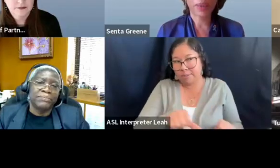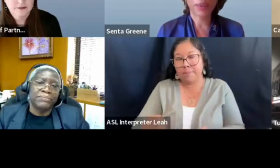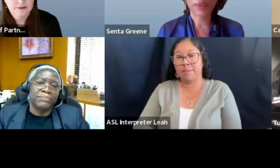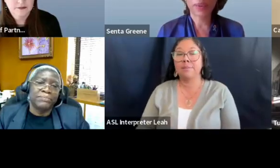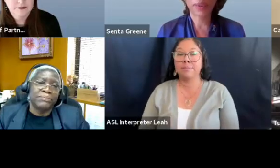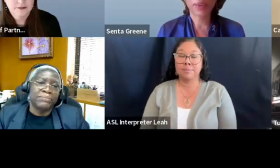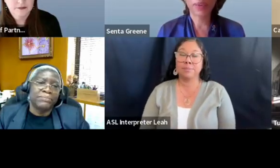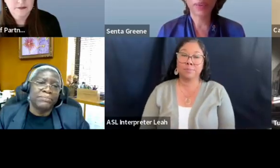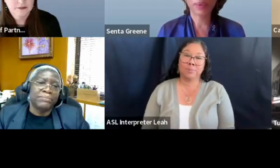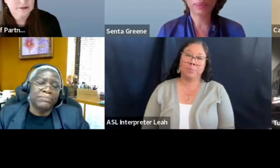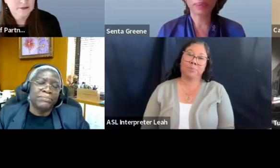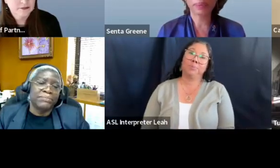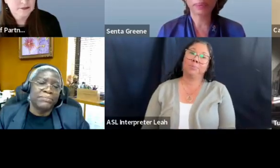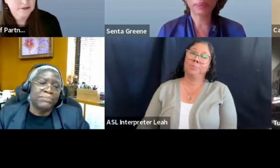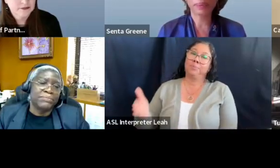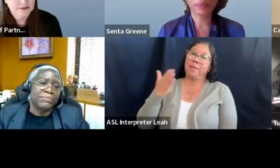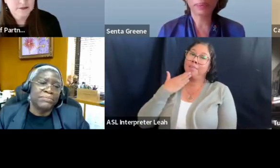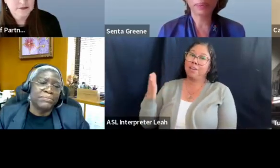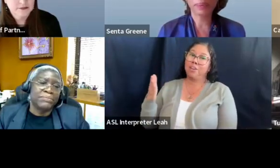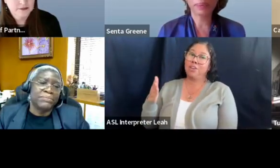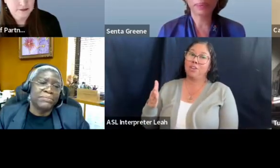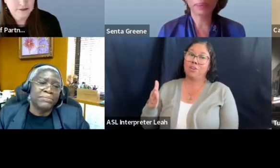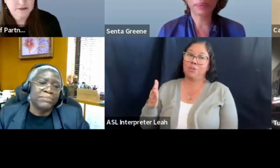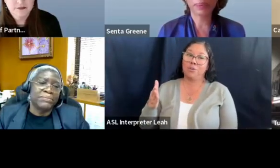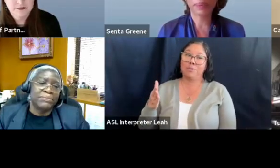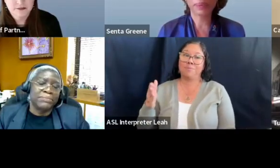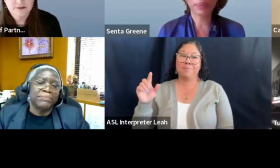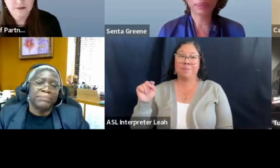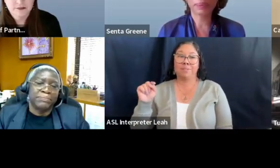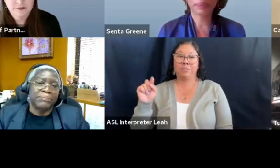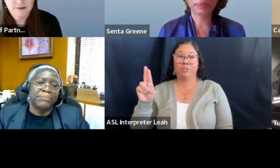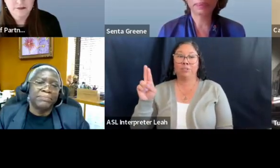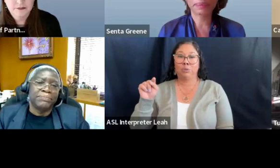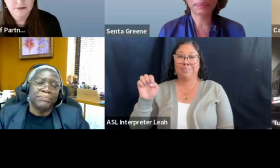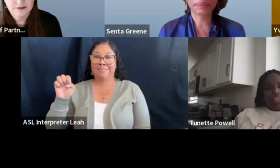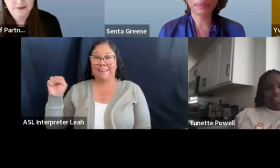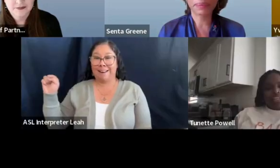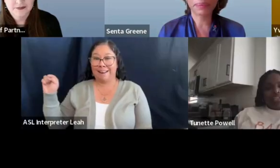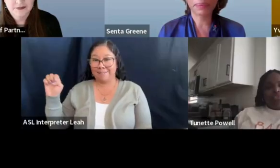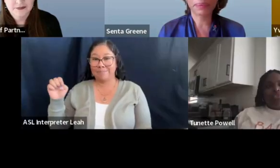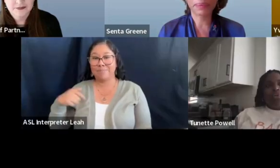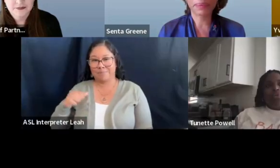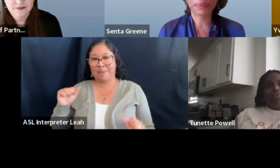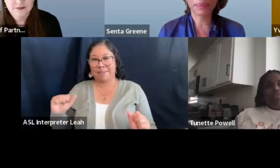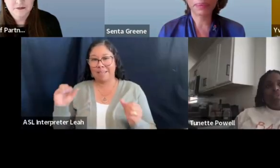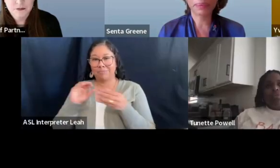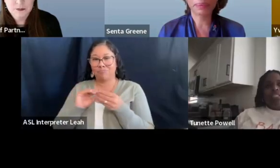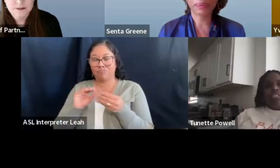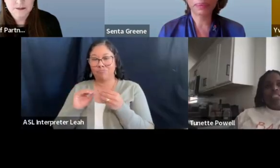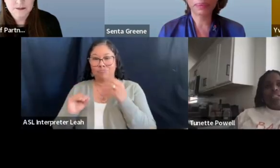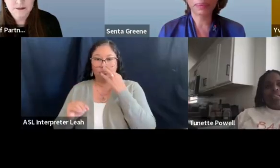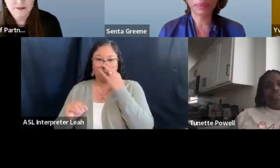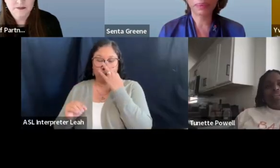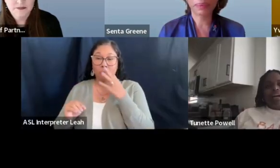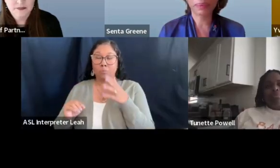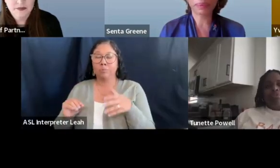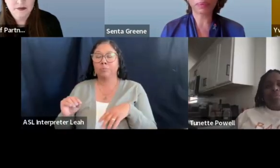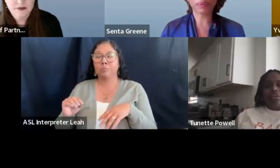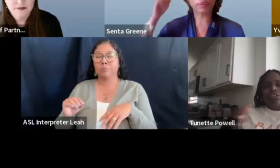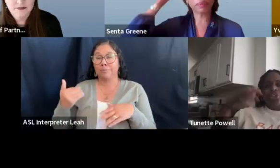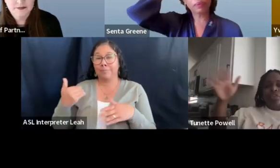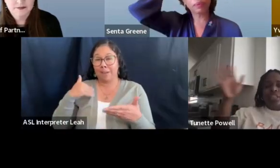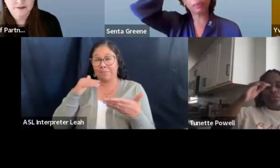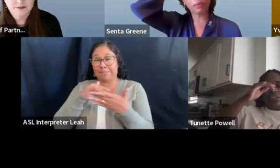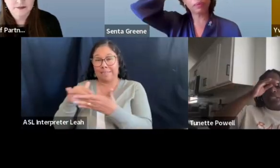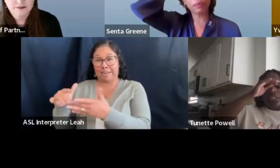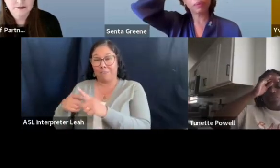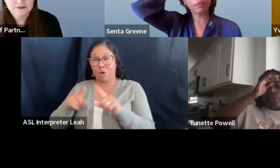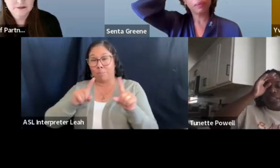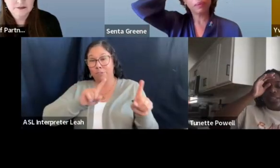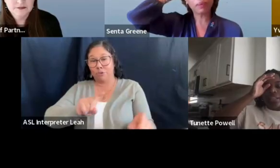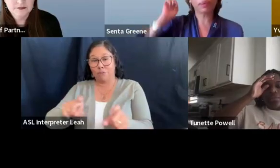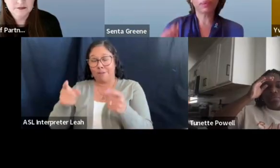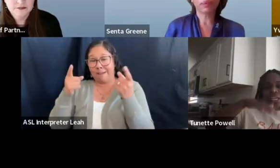Thank you. And yeah, I can go. Um, so there was a study um from a survey that was done with